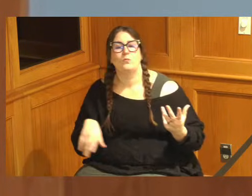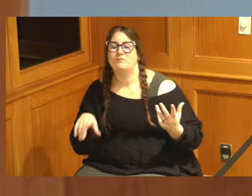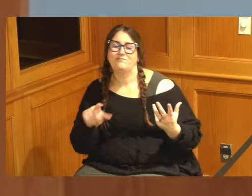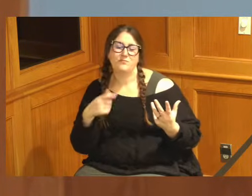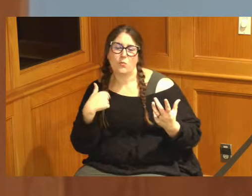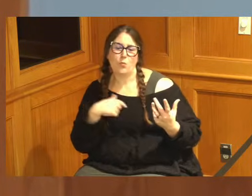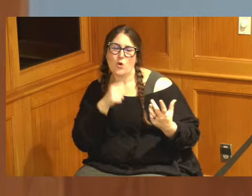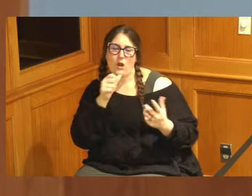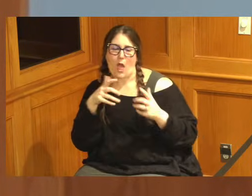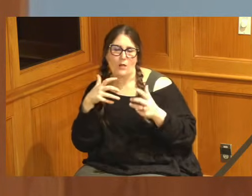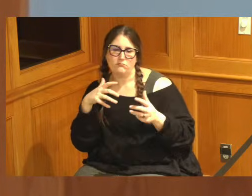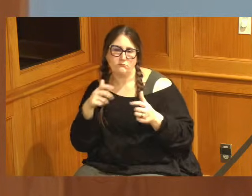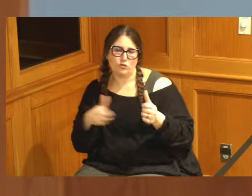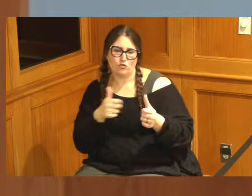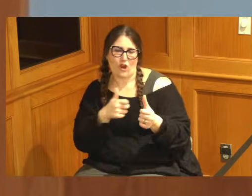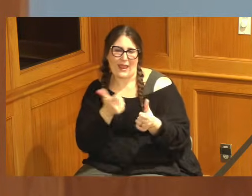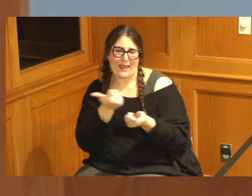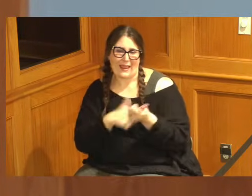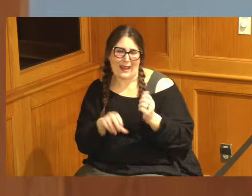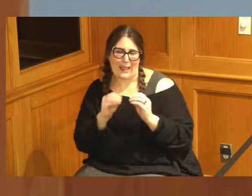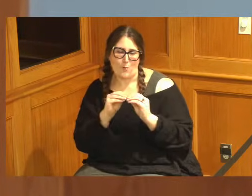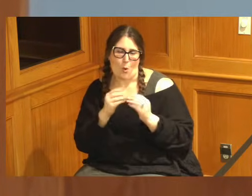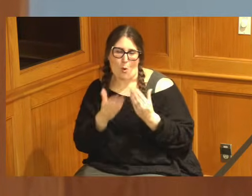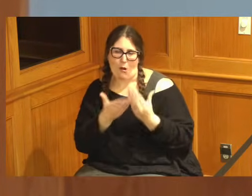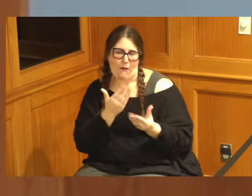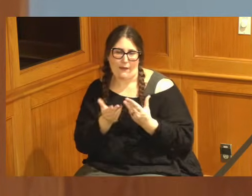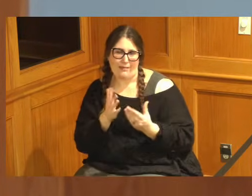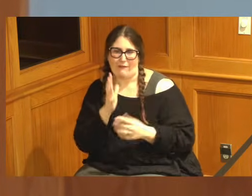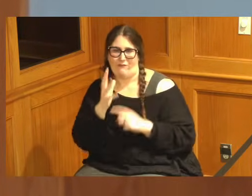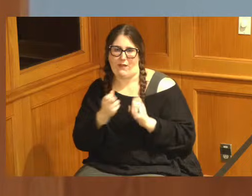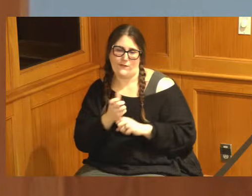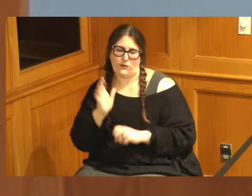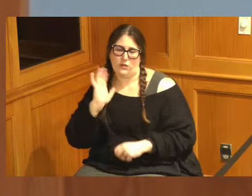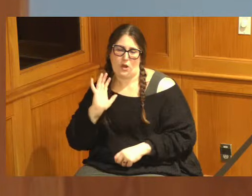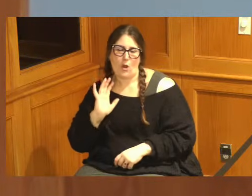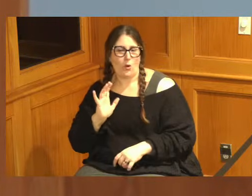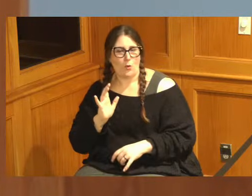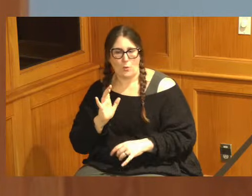of Covid as we would have seen five years ago where folks were reporting test results and we had